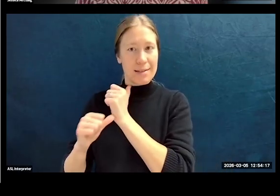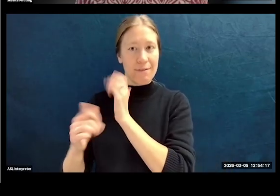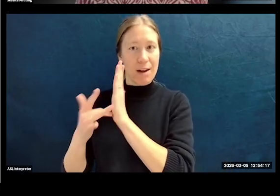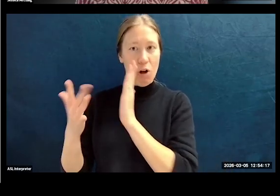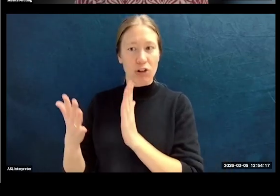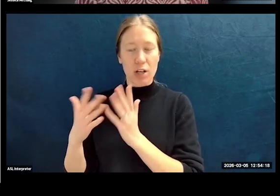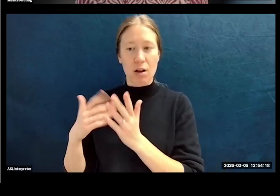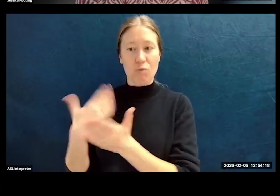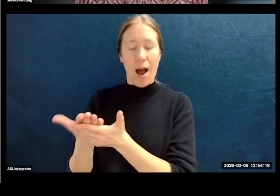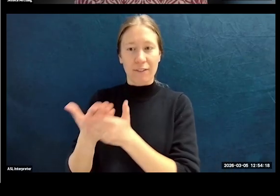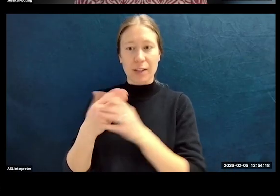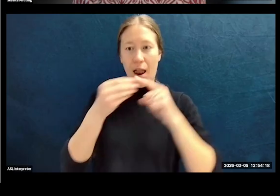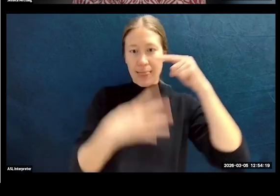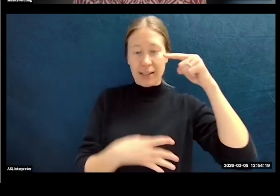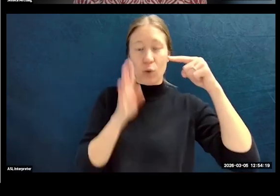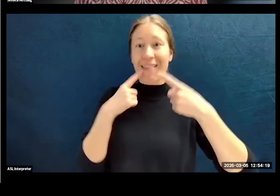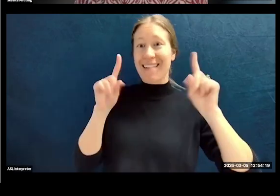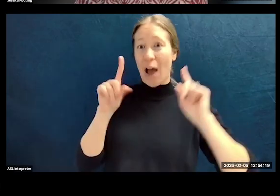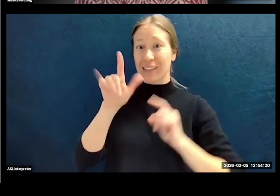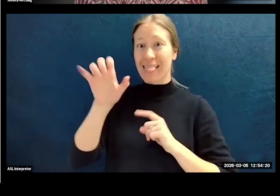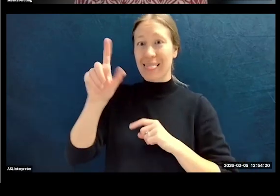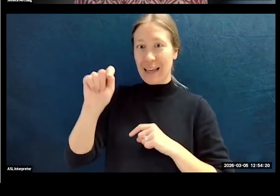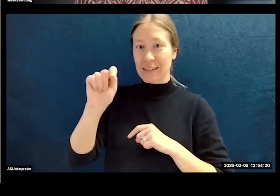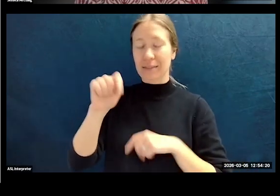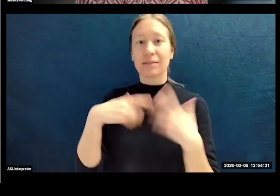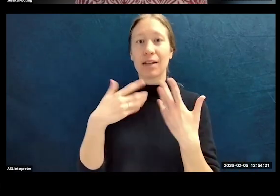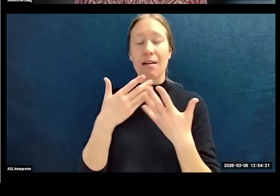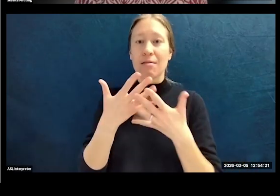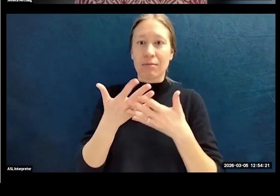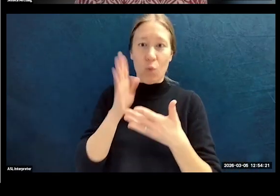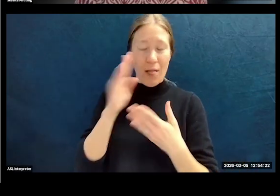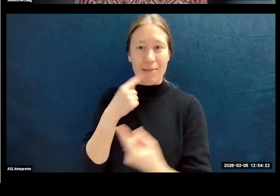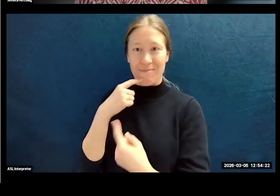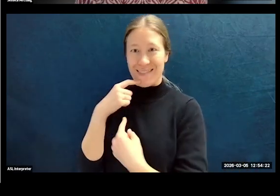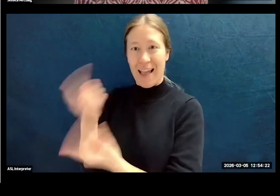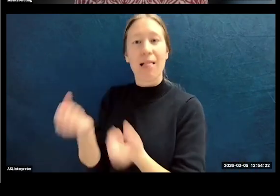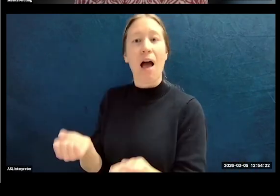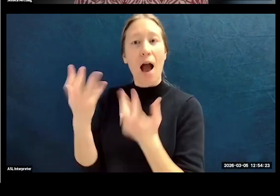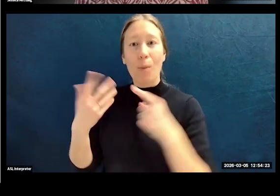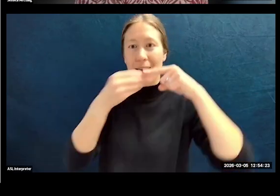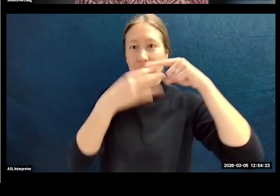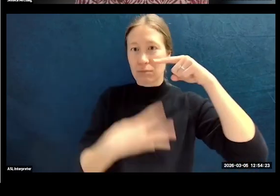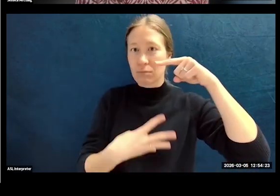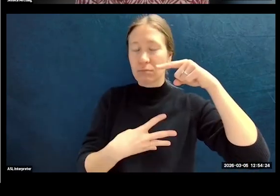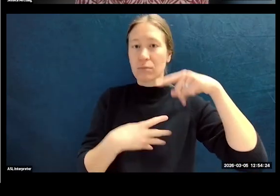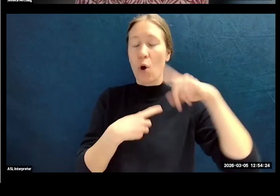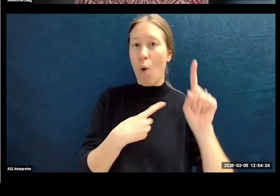and it will say item one of five, depending on how many items are contained within that list. This helps to signal to users